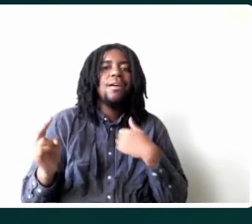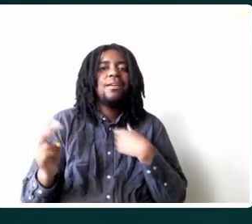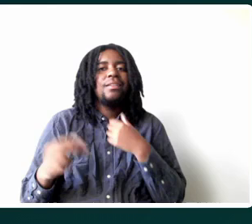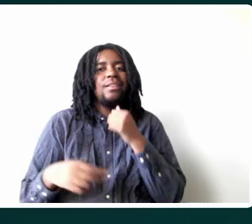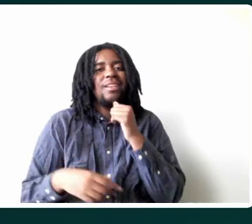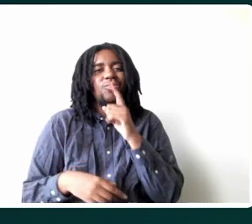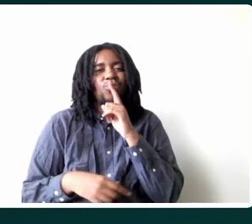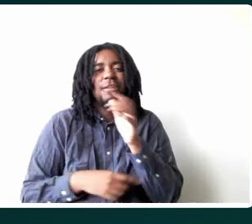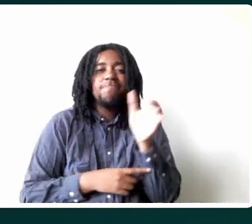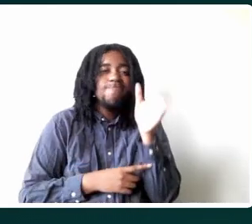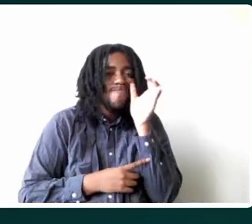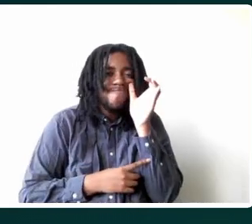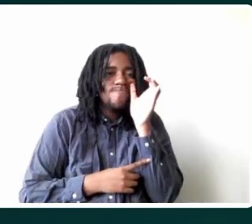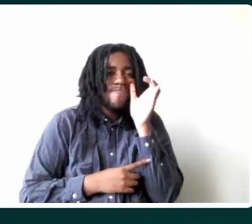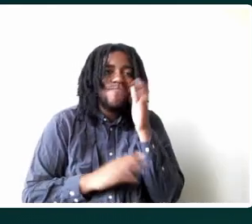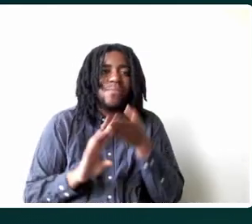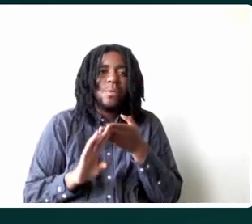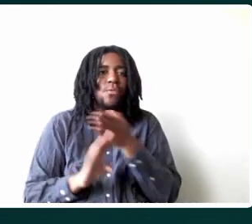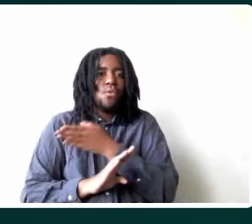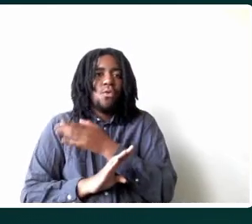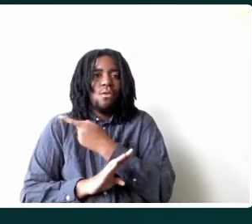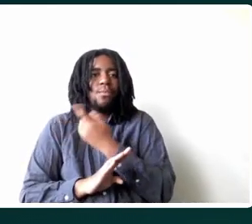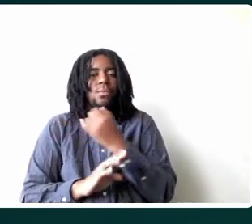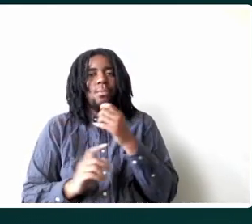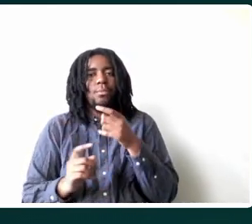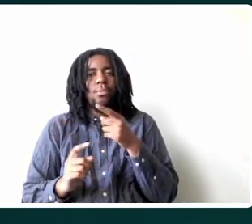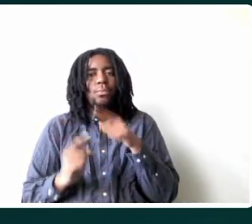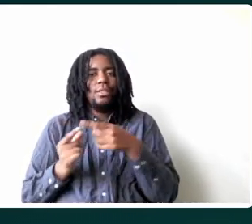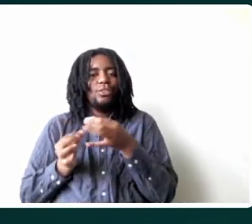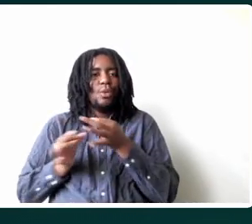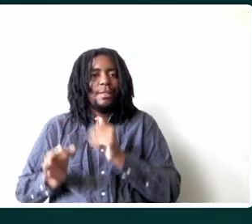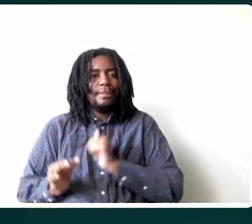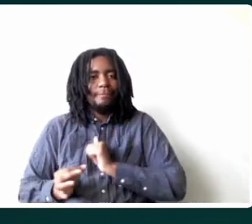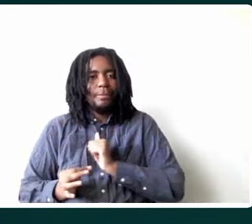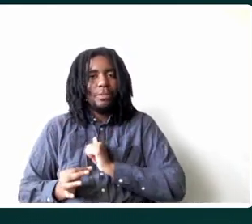the way they were when they were talking about themselves. Something about this idea of civics,